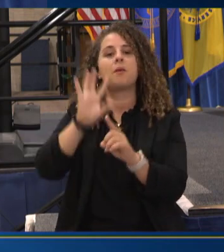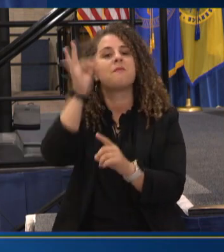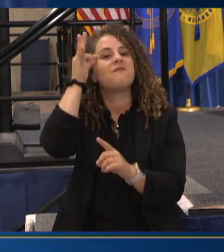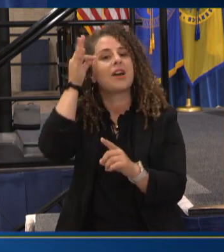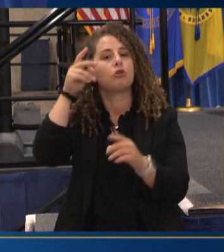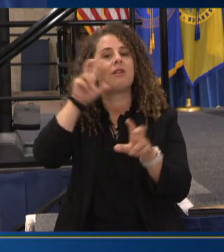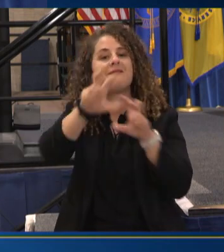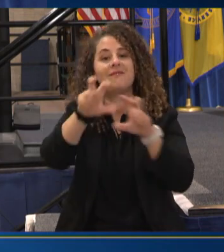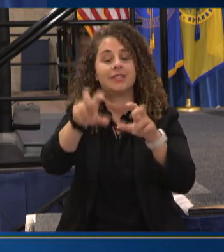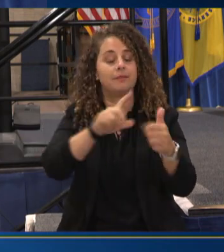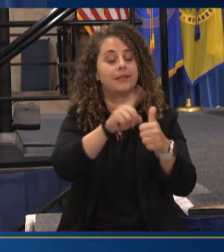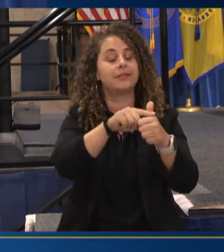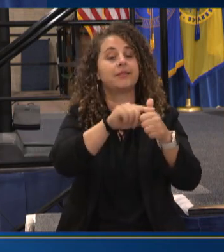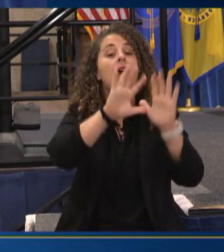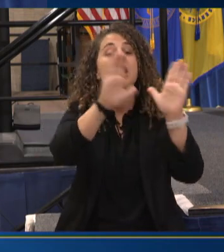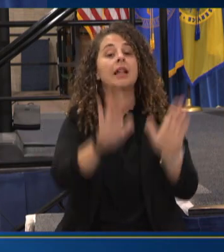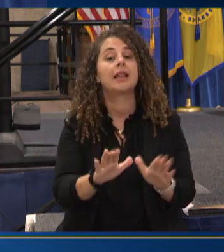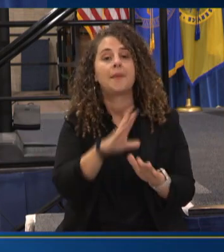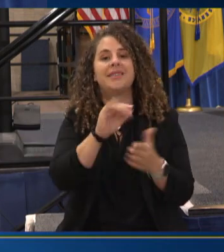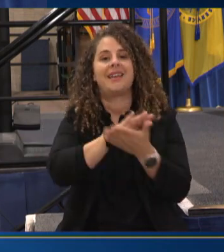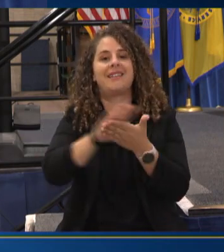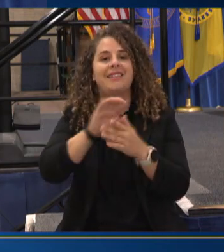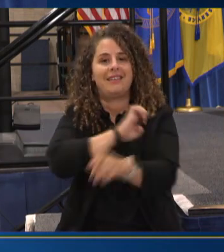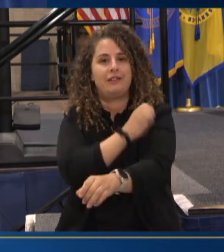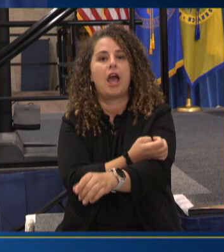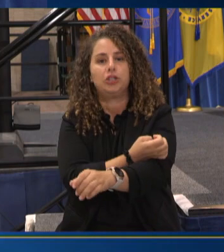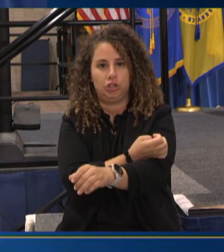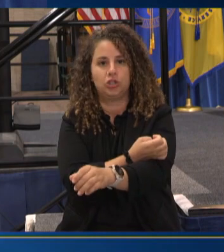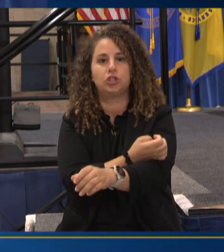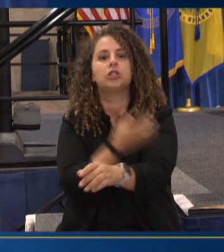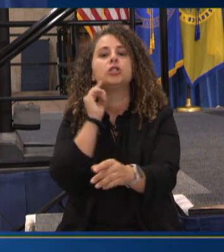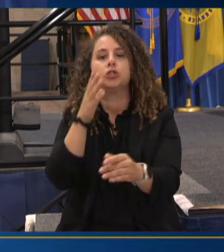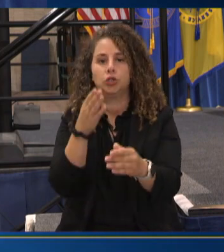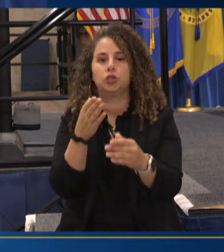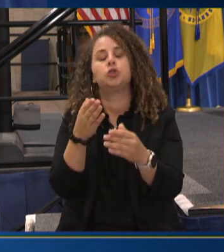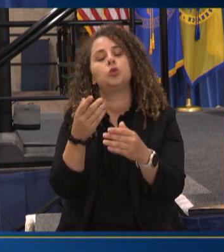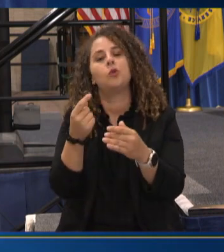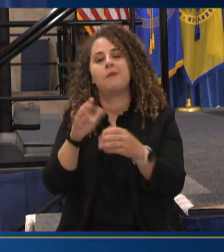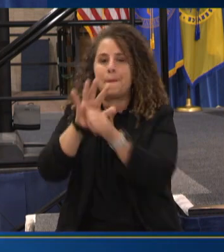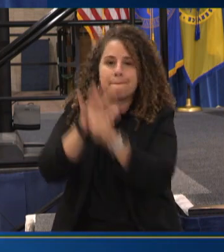climate and clean energy to marginalized and underserved communities.